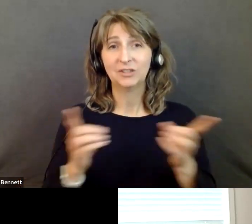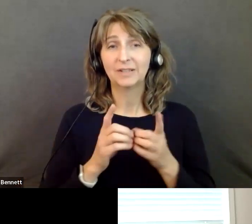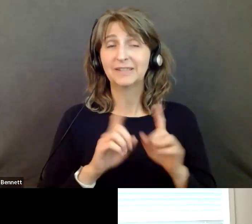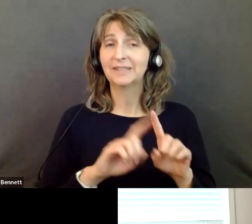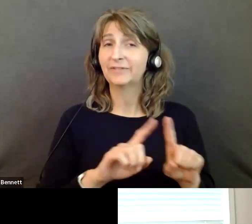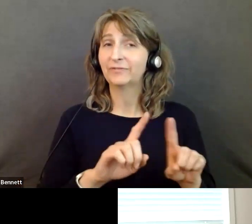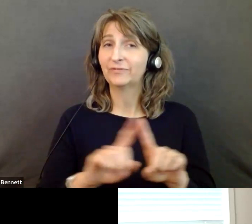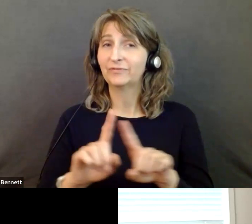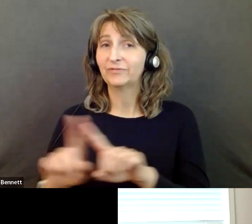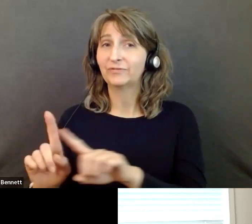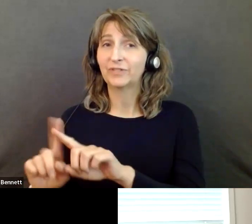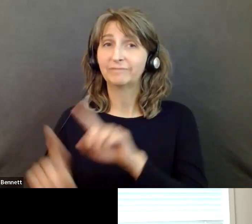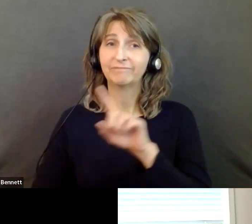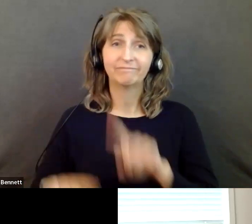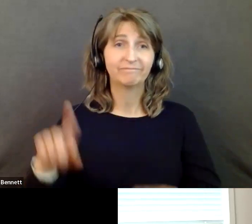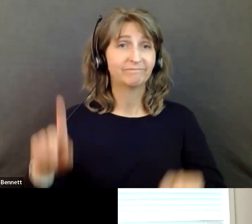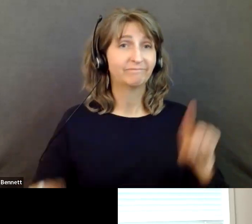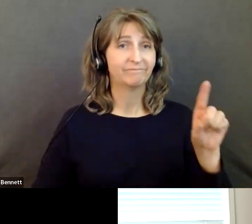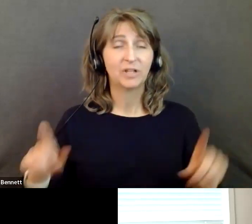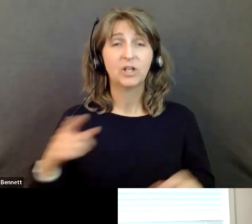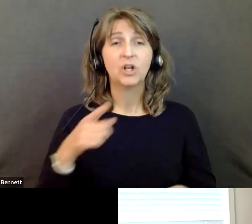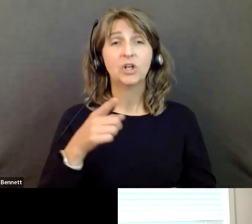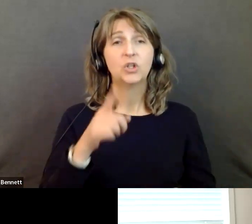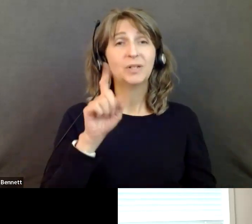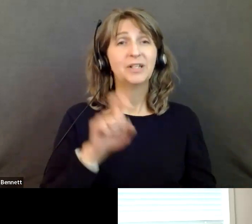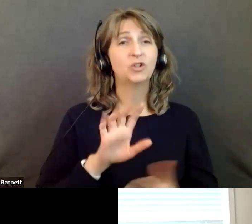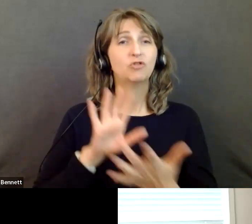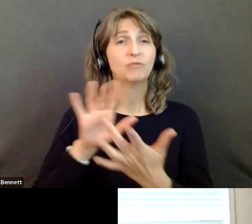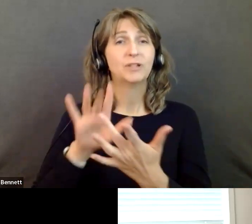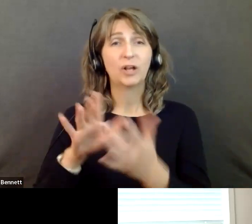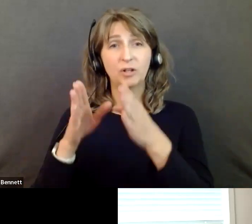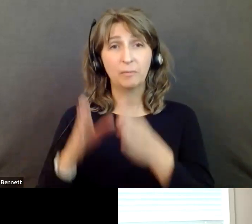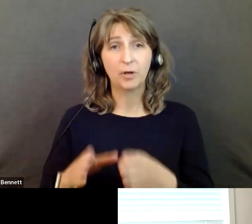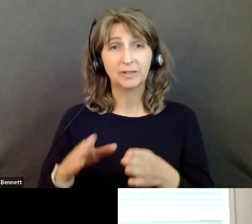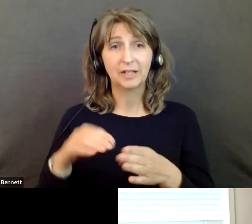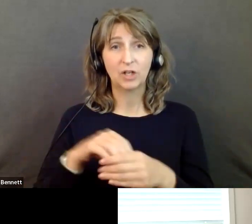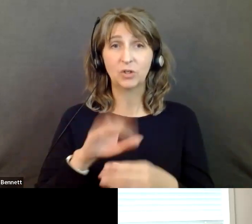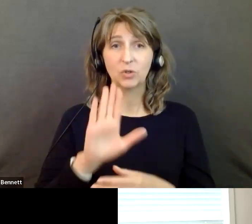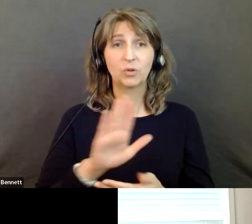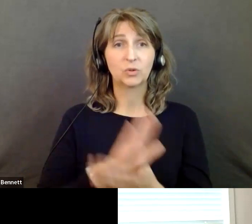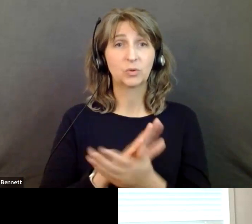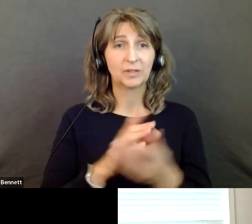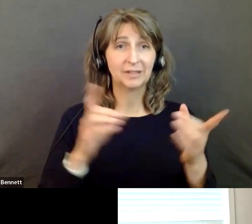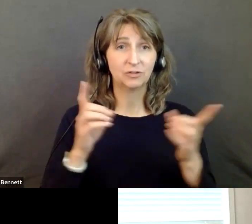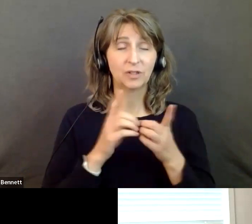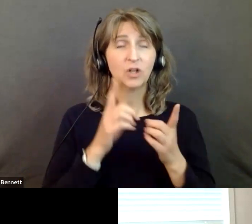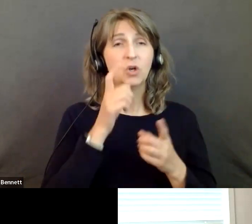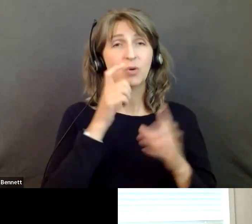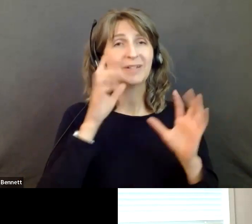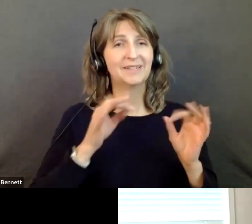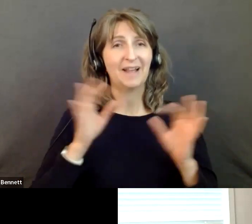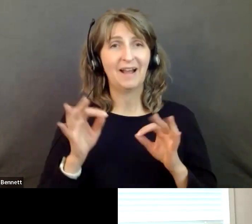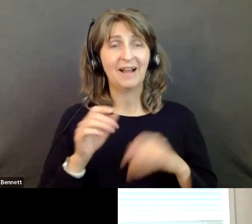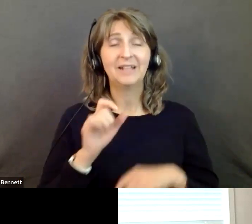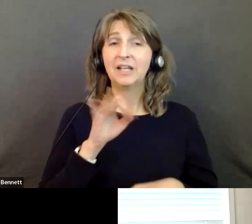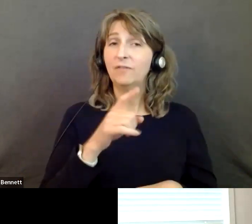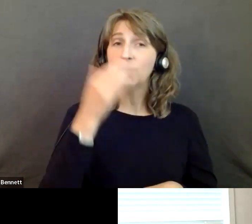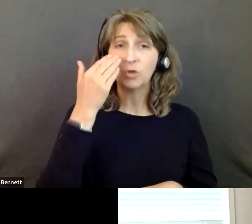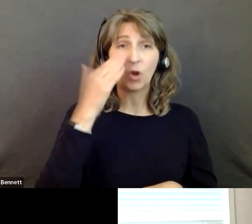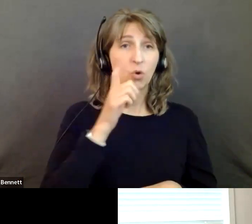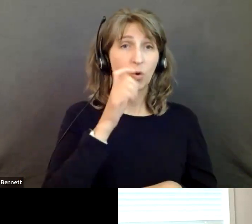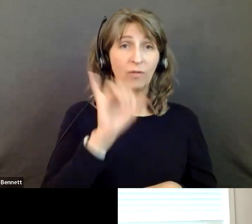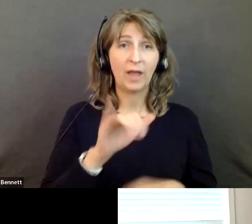So you really have to reach out to that person in the school district that deals with those decisions. If you do not know who that person is.